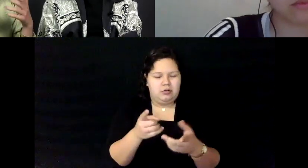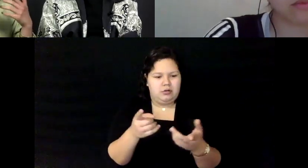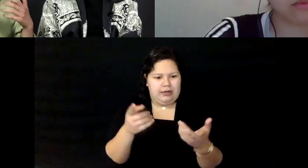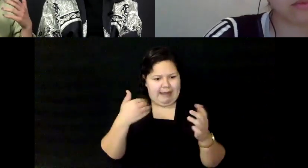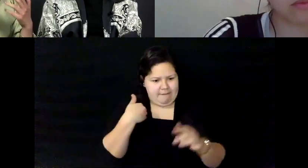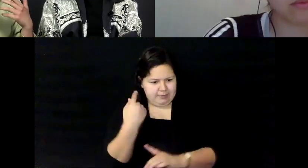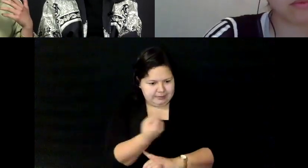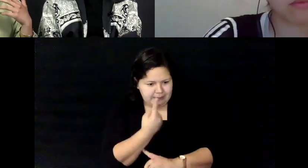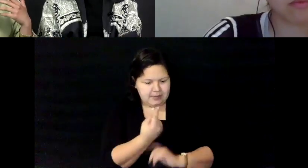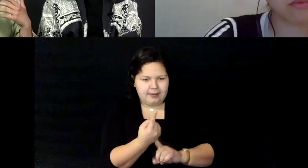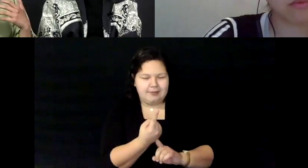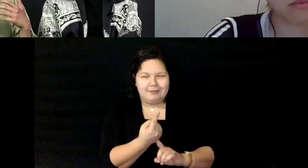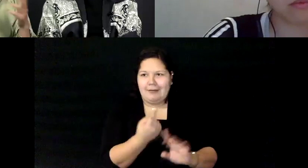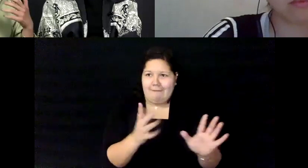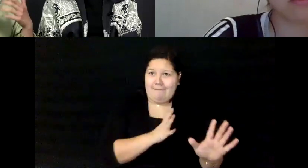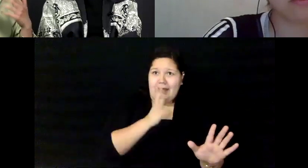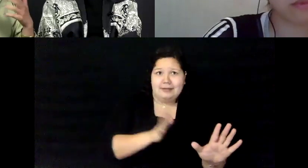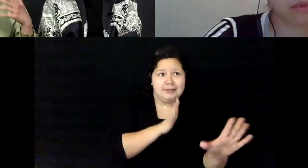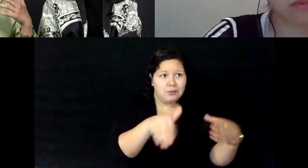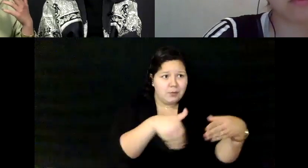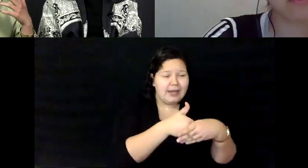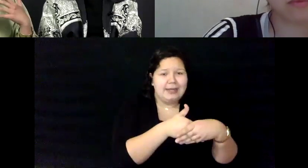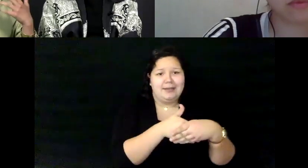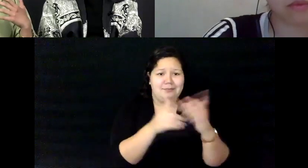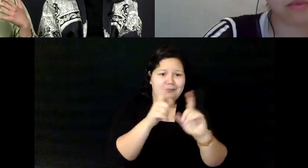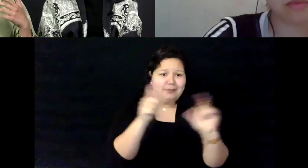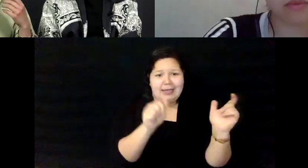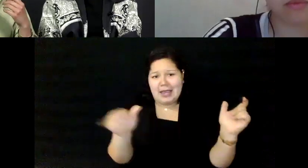to get this like fancy wedding, this fancy fat Asian wedding that we wanted to do. And then